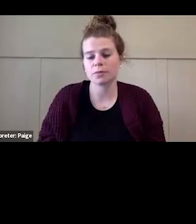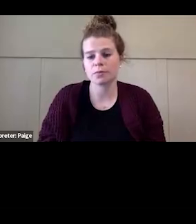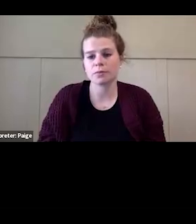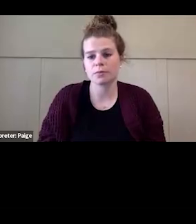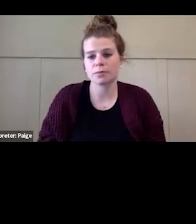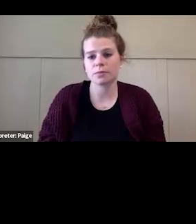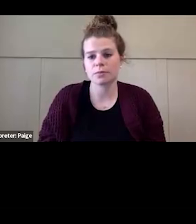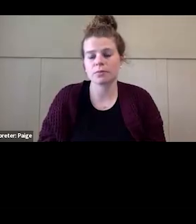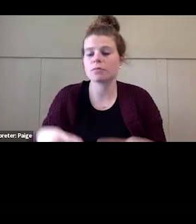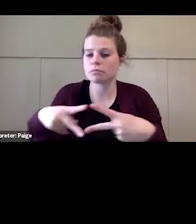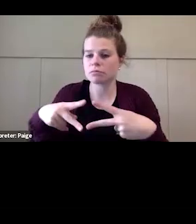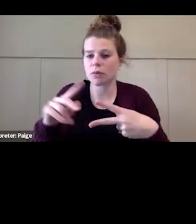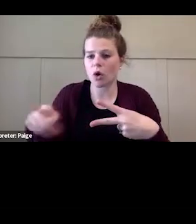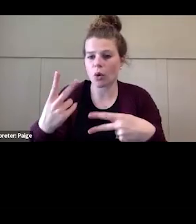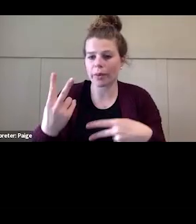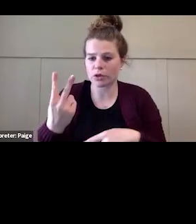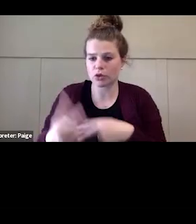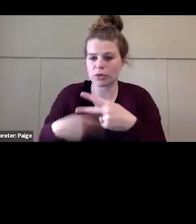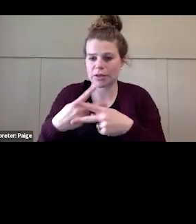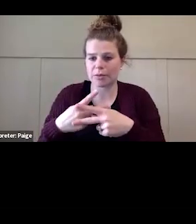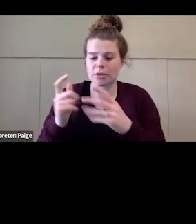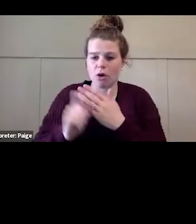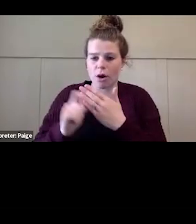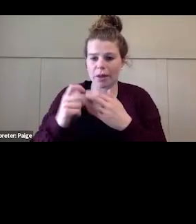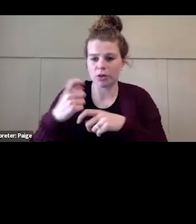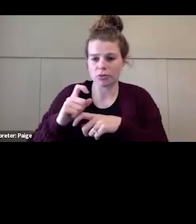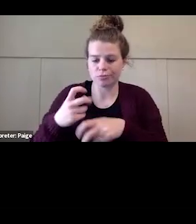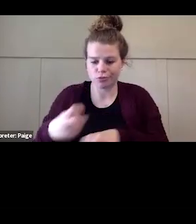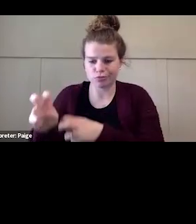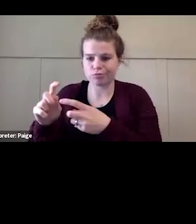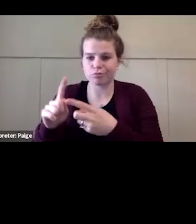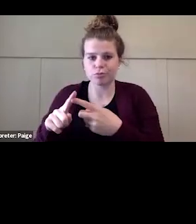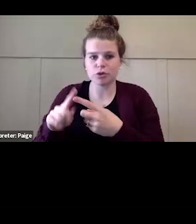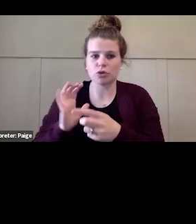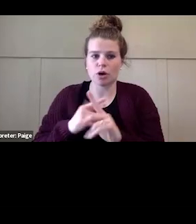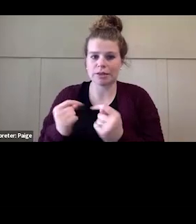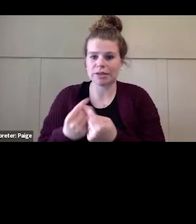While those are the only two types they automatically get transferred, there's a lot of other call types